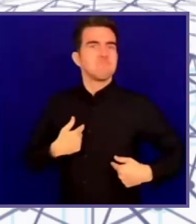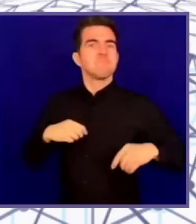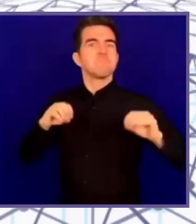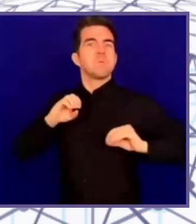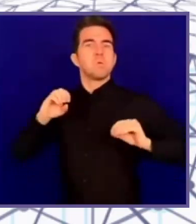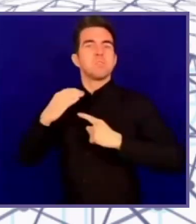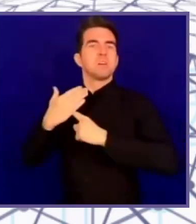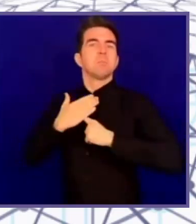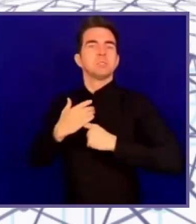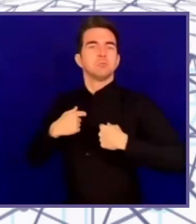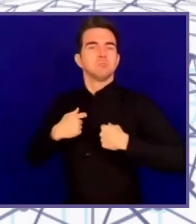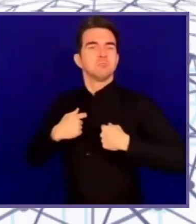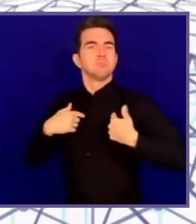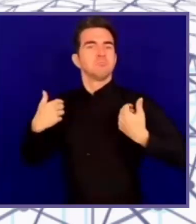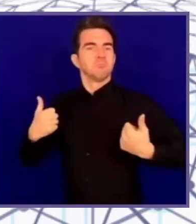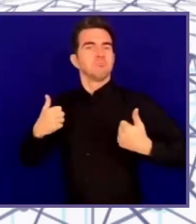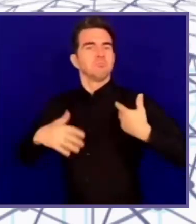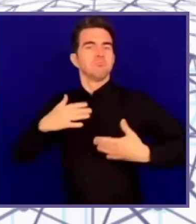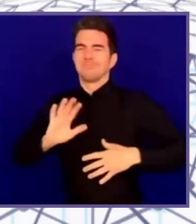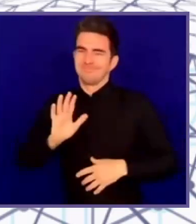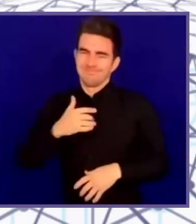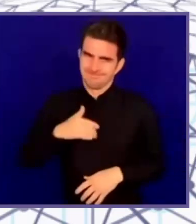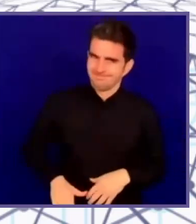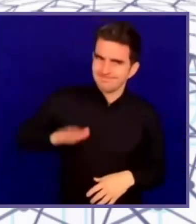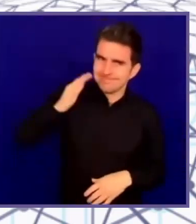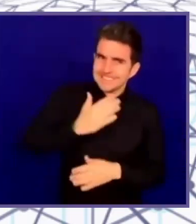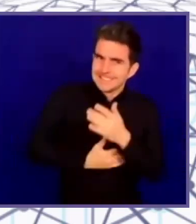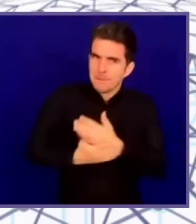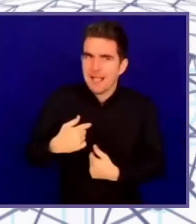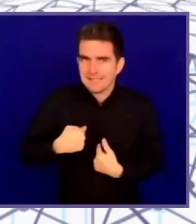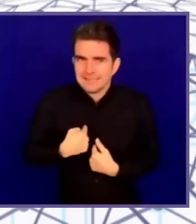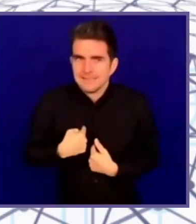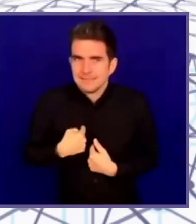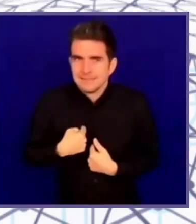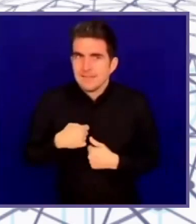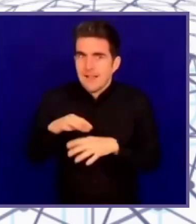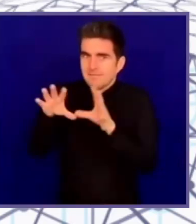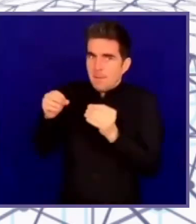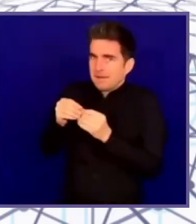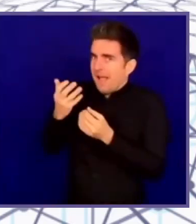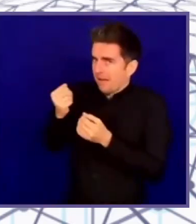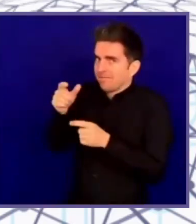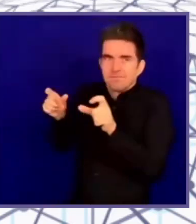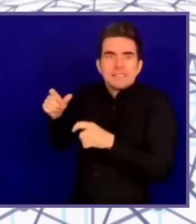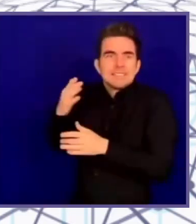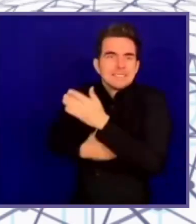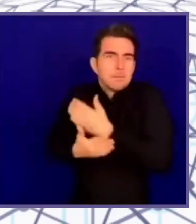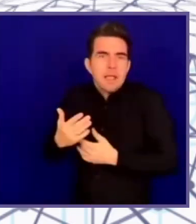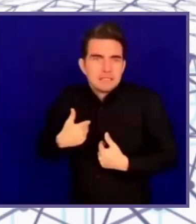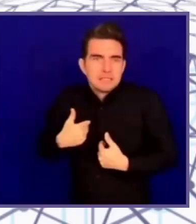ever everyone needs a personalised solution. And there are lots of people out there who can